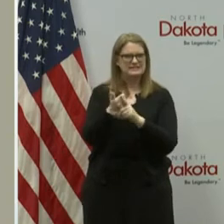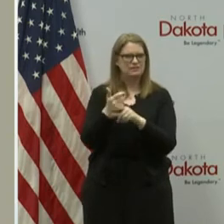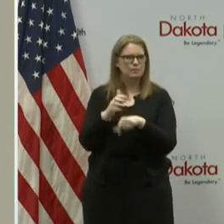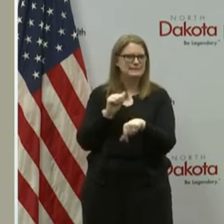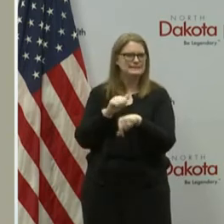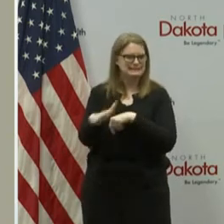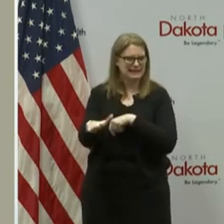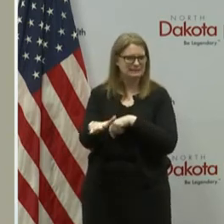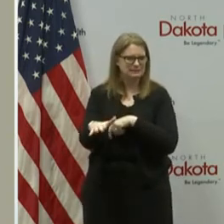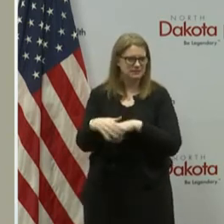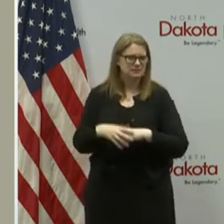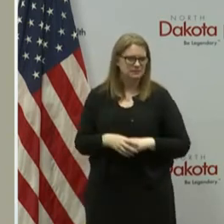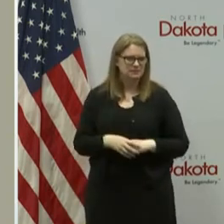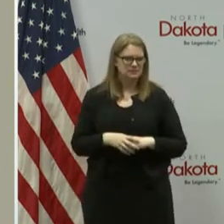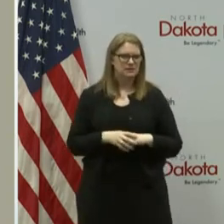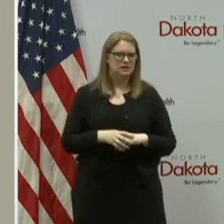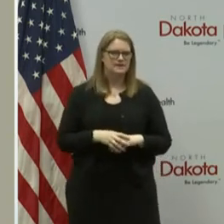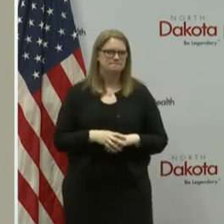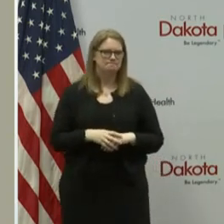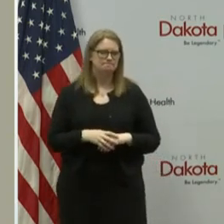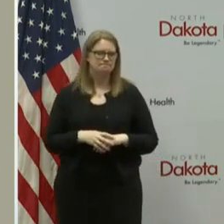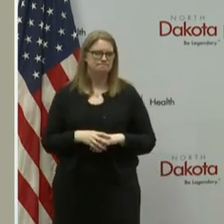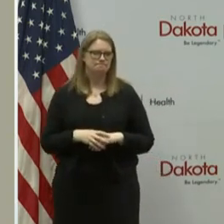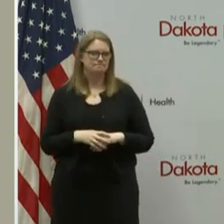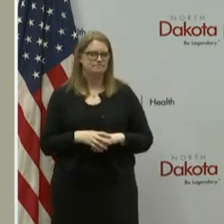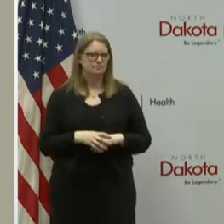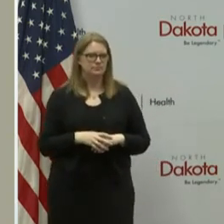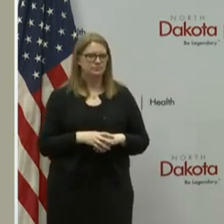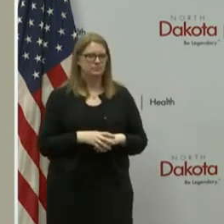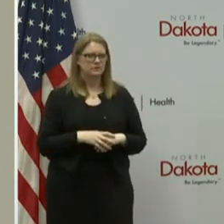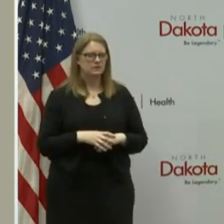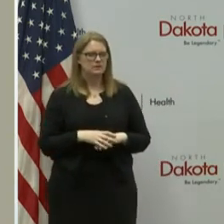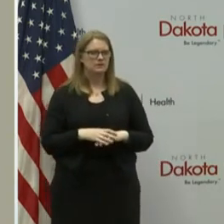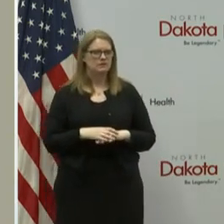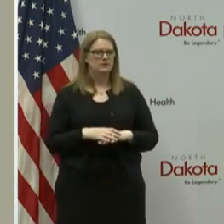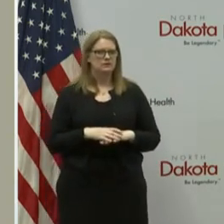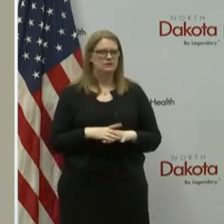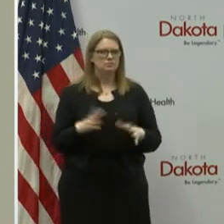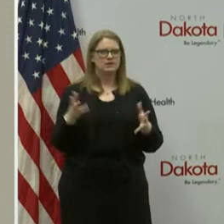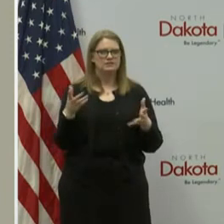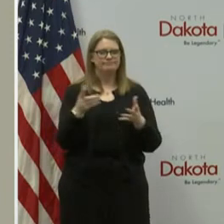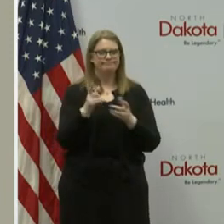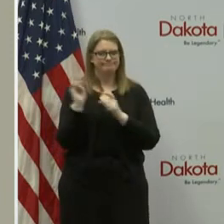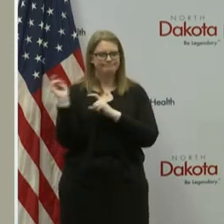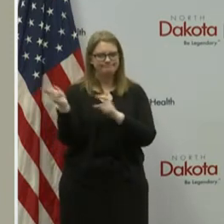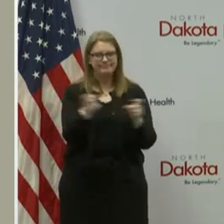TRAINING. AND YOU CAN HAVE THIS SHIPPED TO YOU.